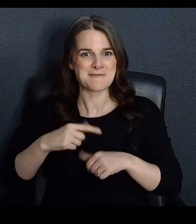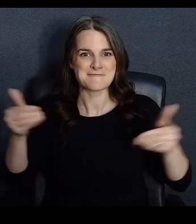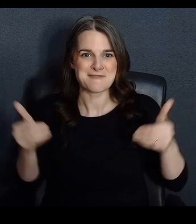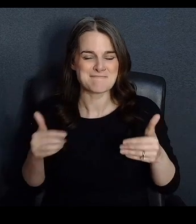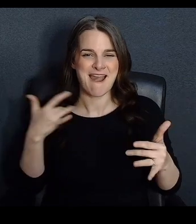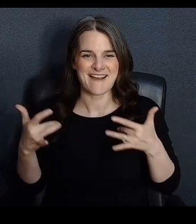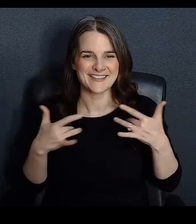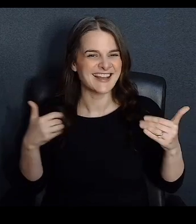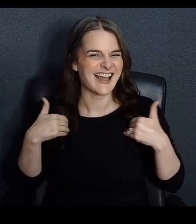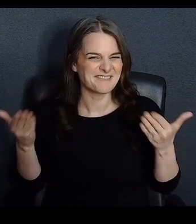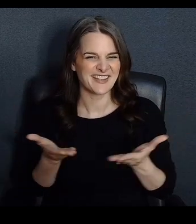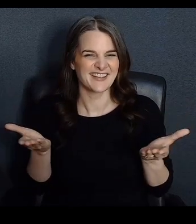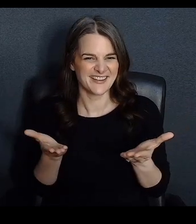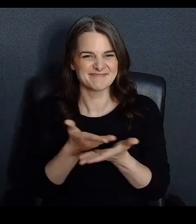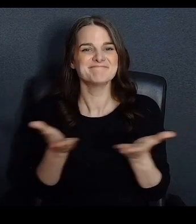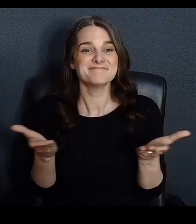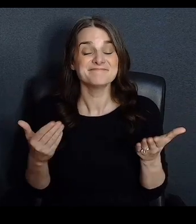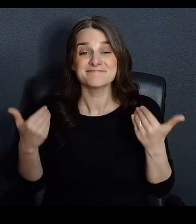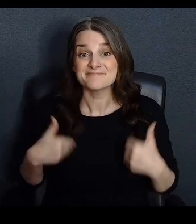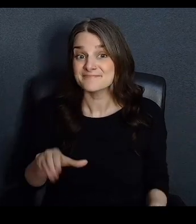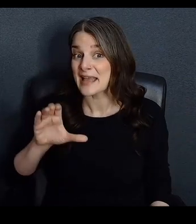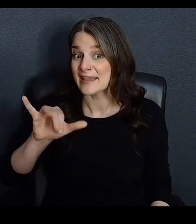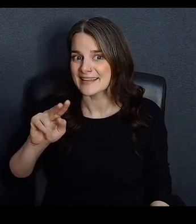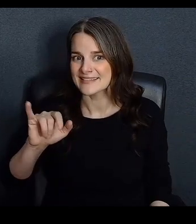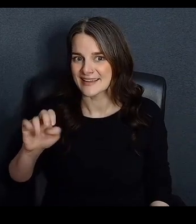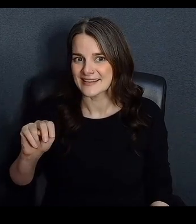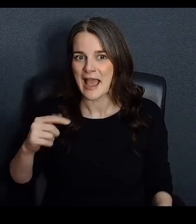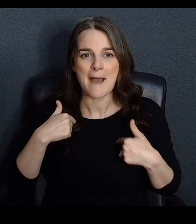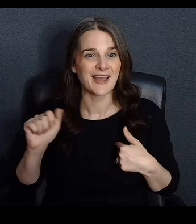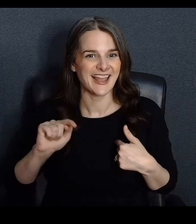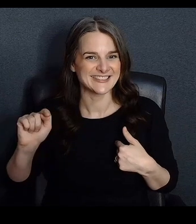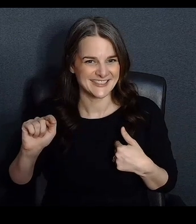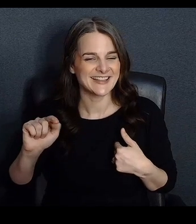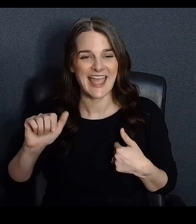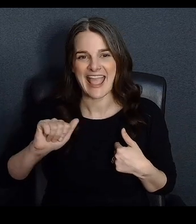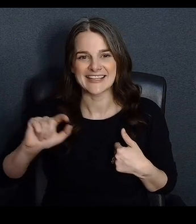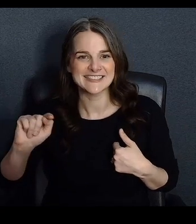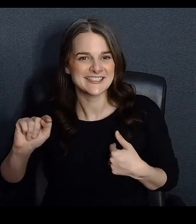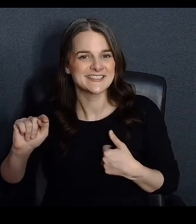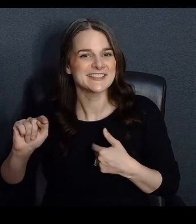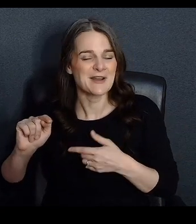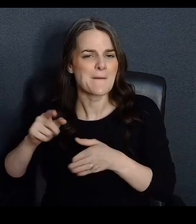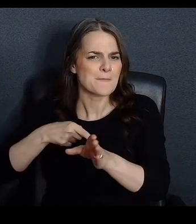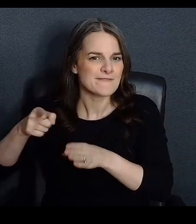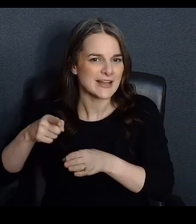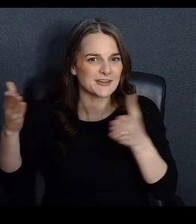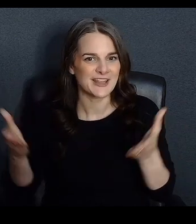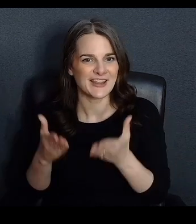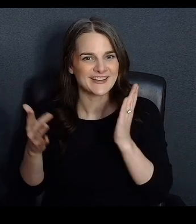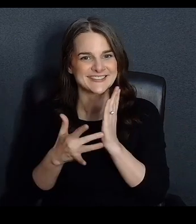My name is Caitlin, and I am an assistive technology professional at TechOWL. So that means my job is to help people of all ages